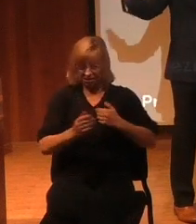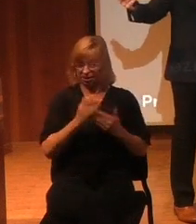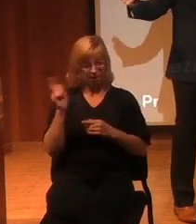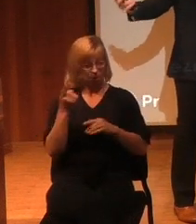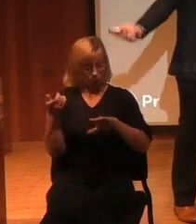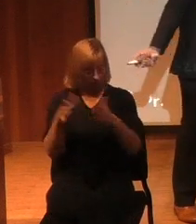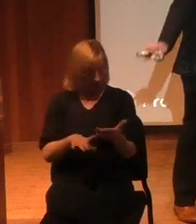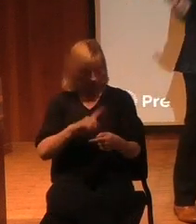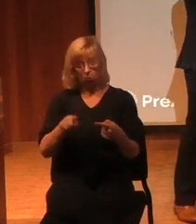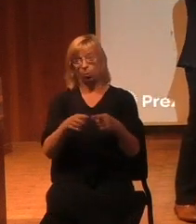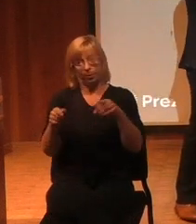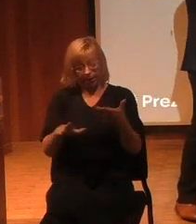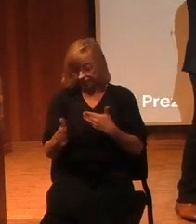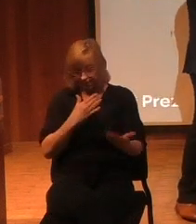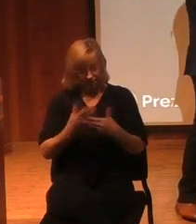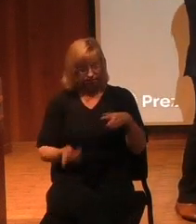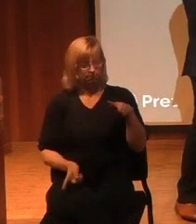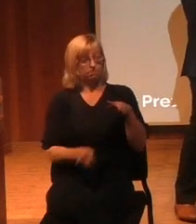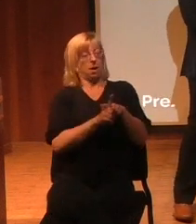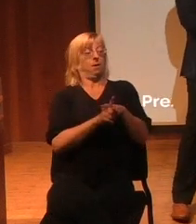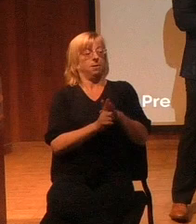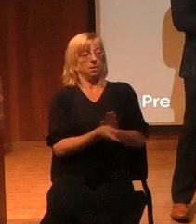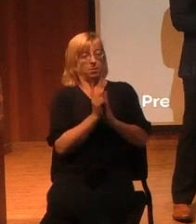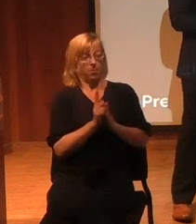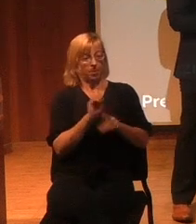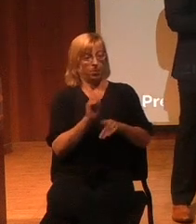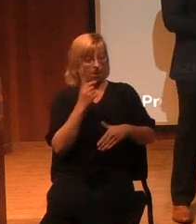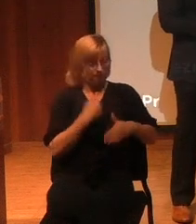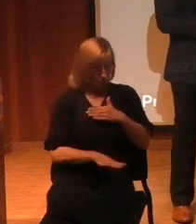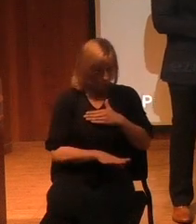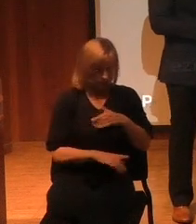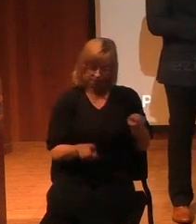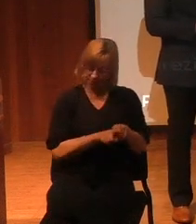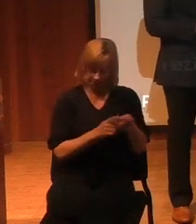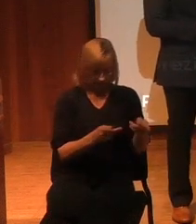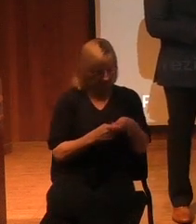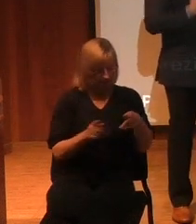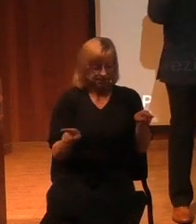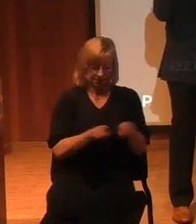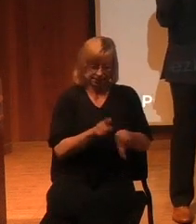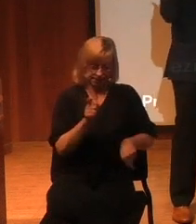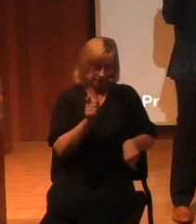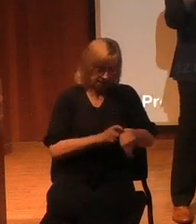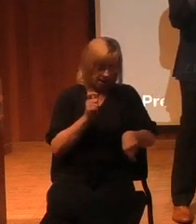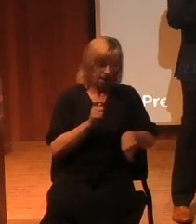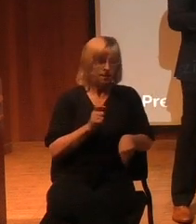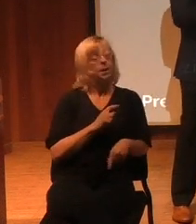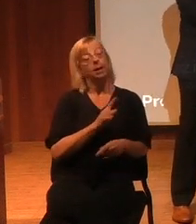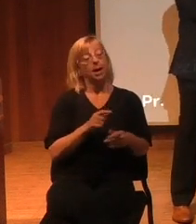or when he dies, he comes back to the moment where he was born, the same place and the same time. And, he maintains the memories